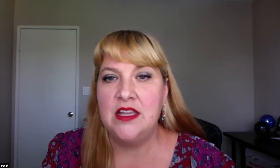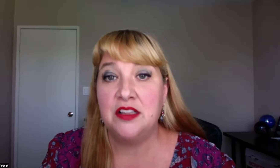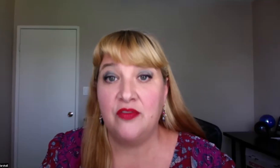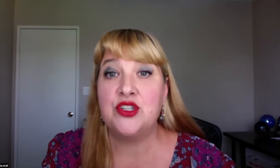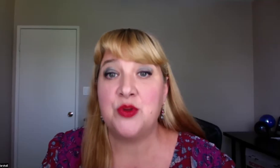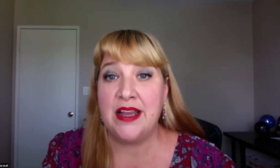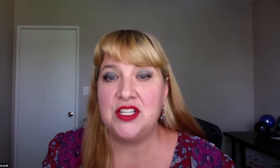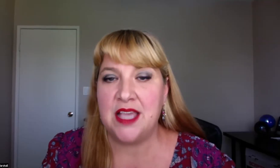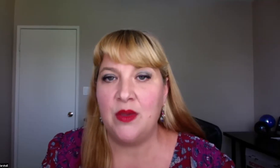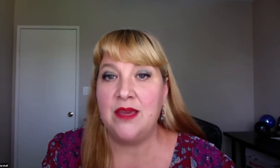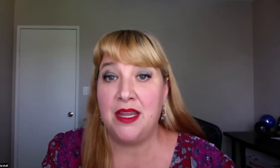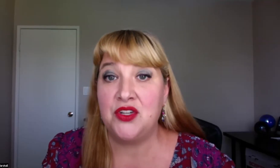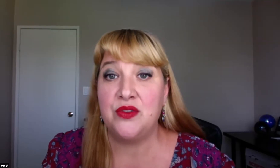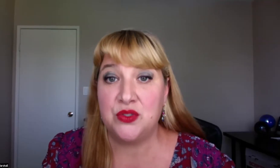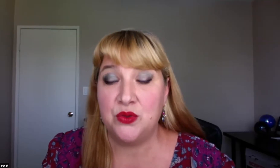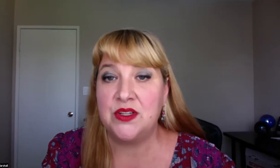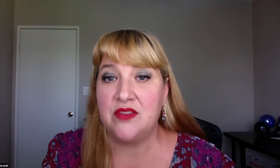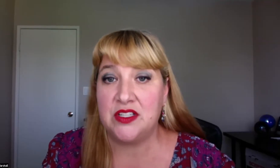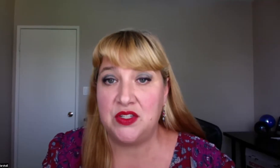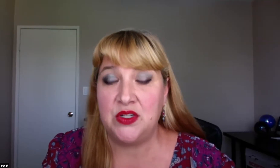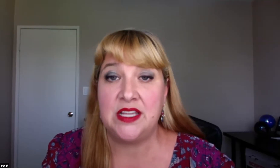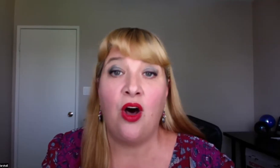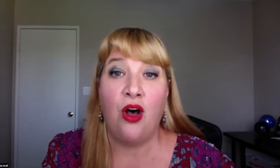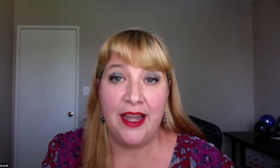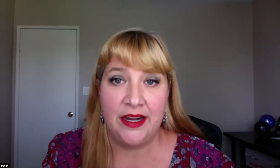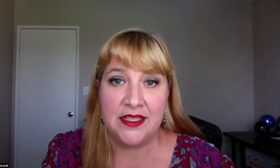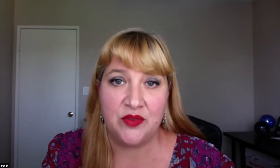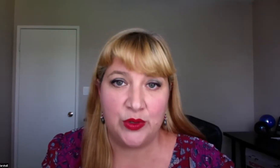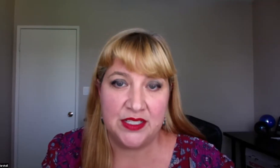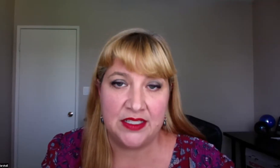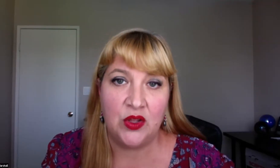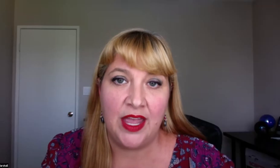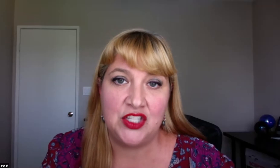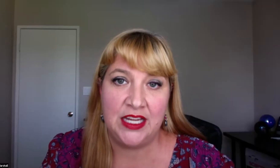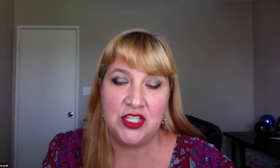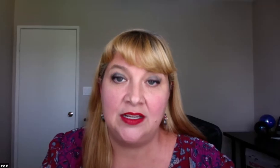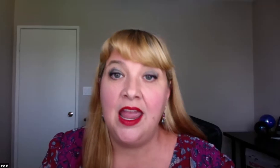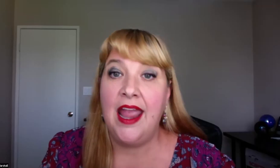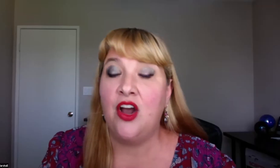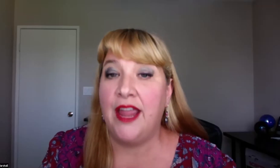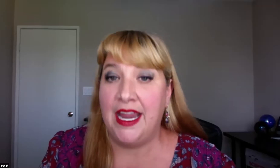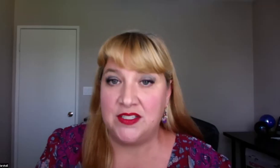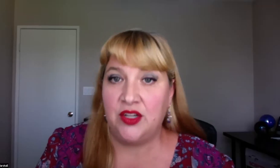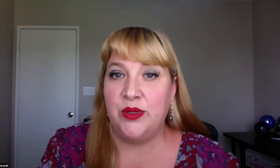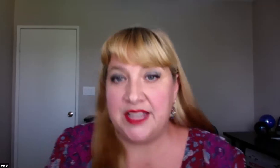Renee Marshall: To look for strategies, how we can make sure those tools are given to students at all areas of career technical education and all ages and career tech